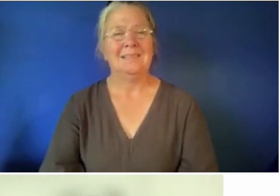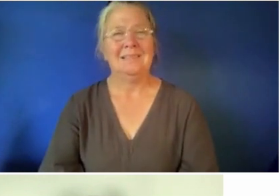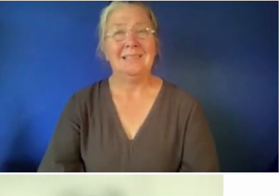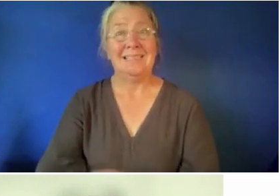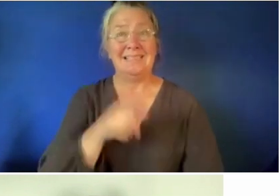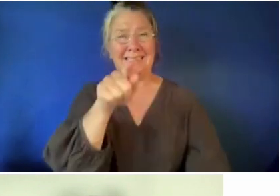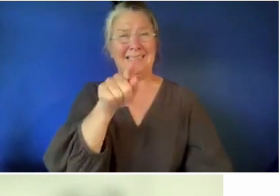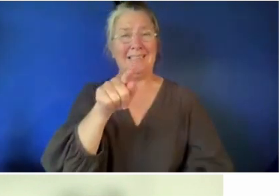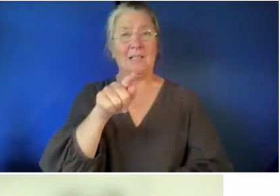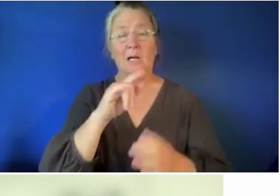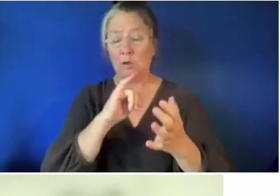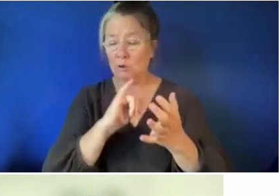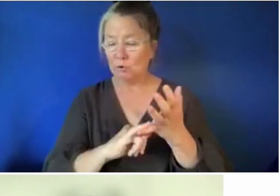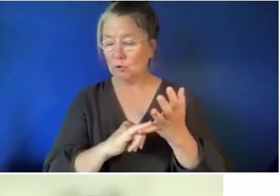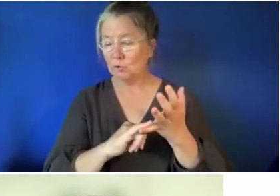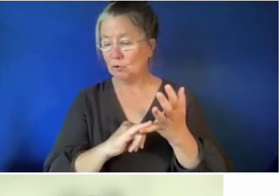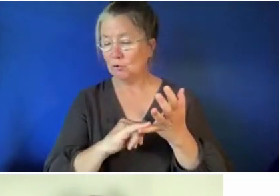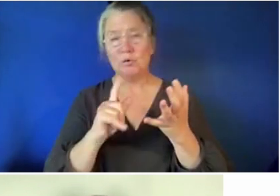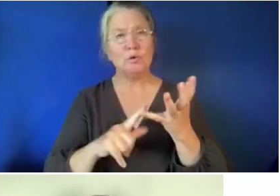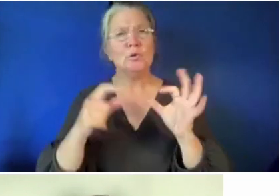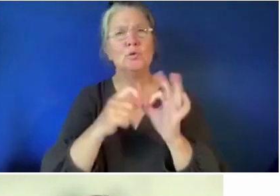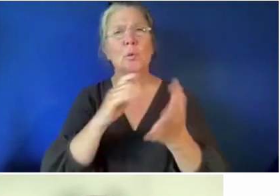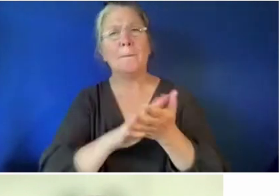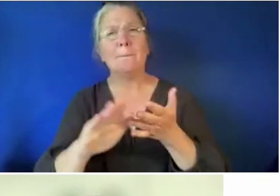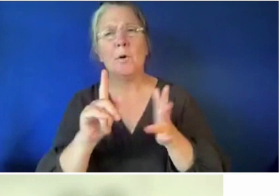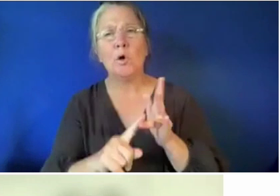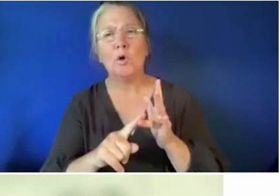I think in international terms,